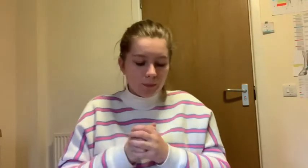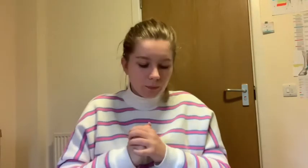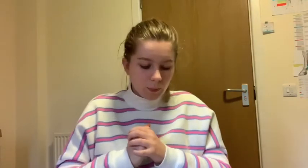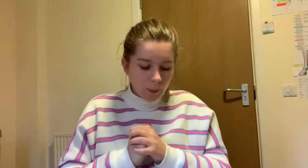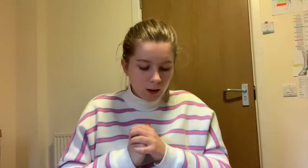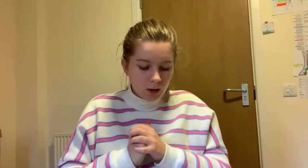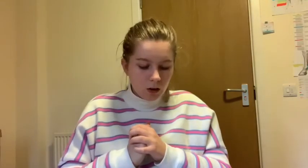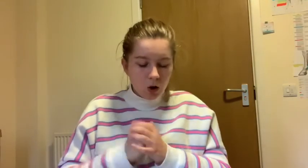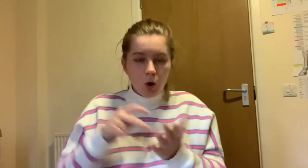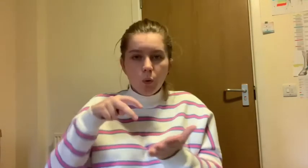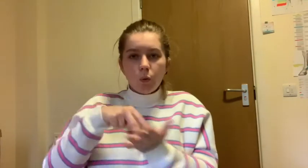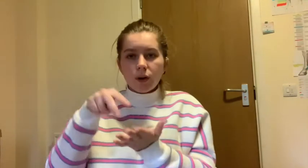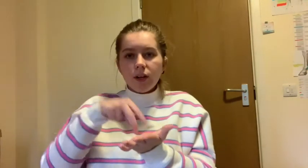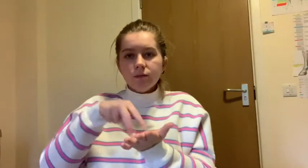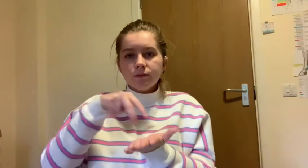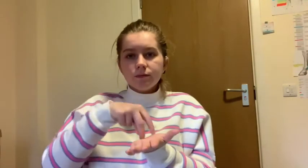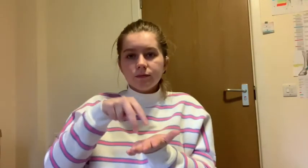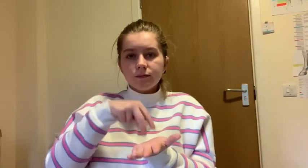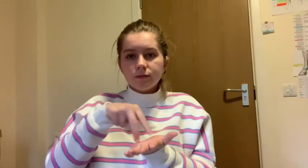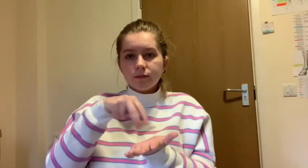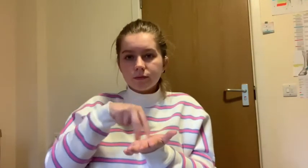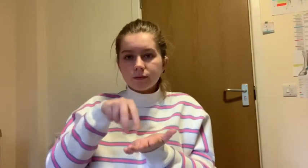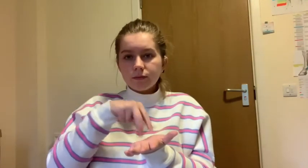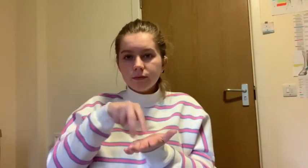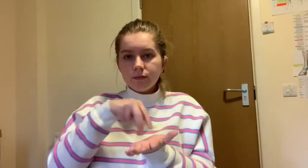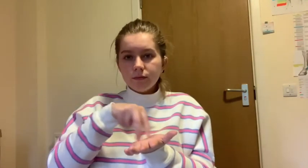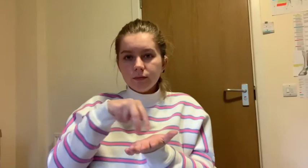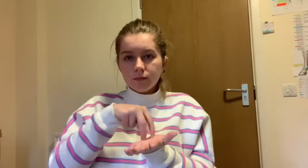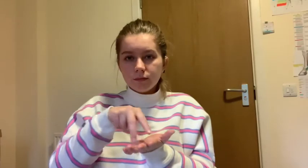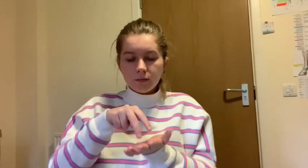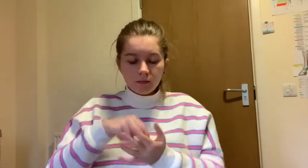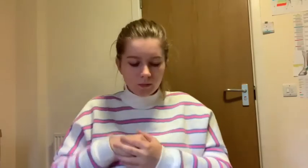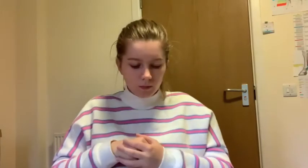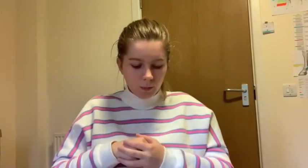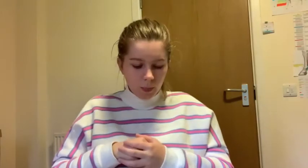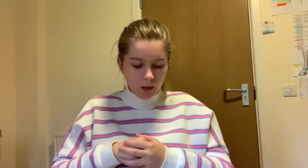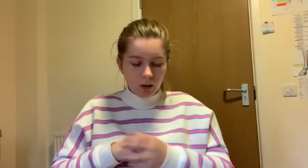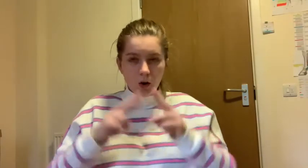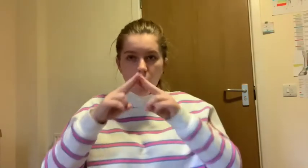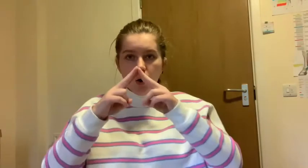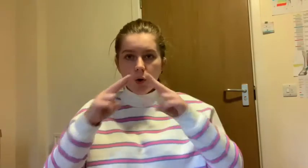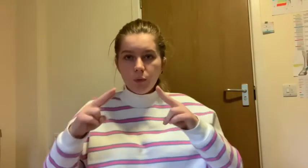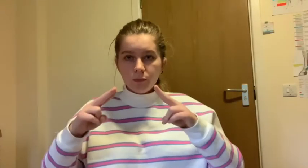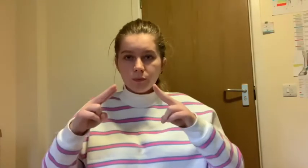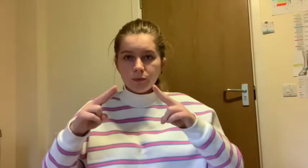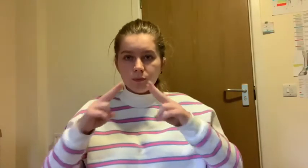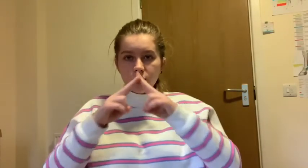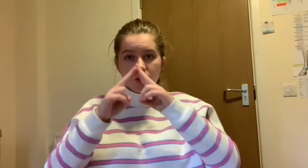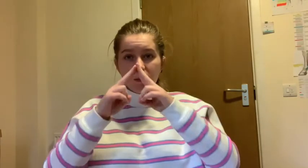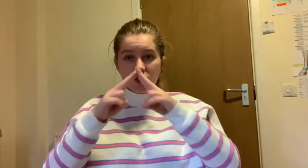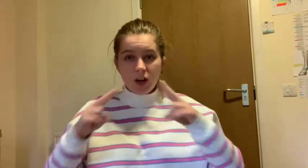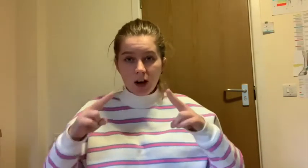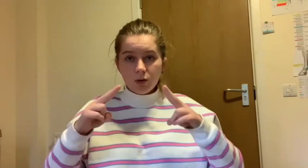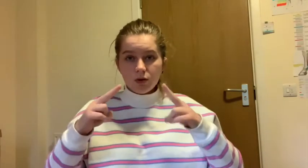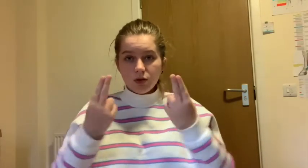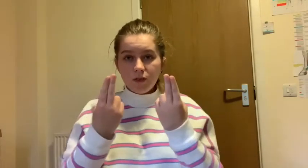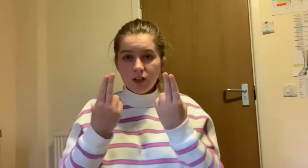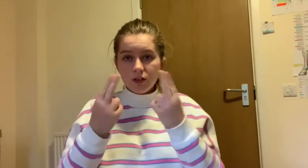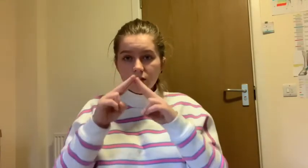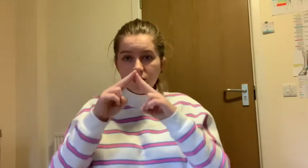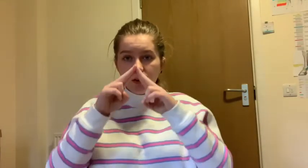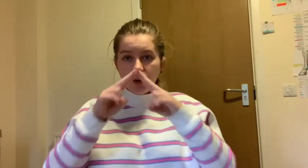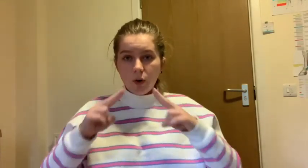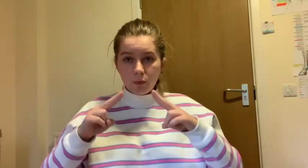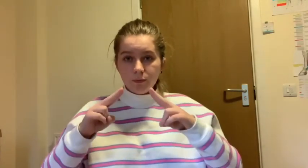"Walking". "Home" imagine house, 2 fingers, "Home".